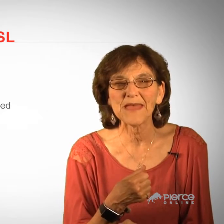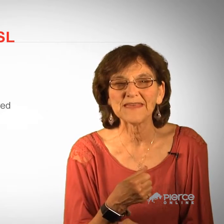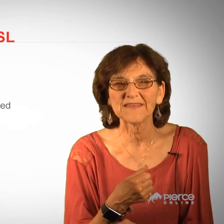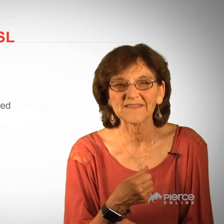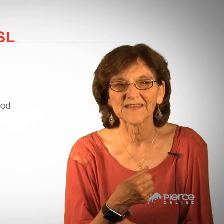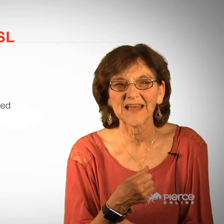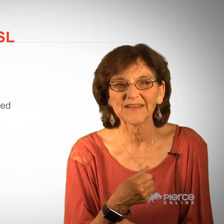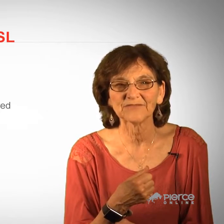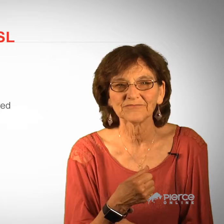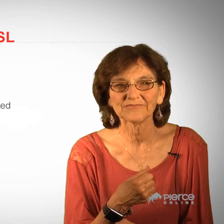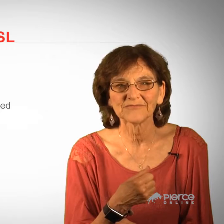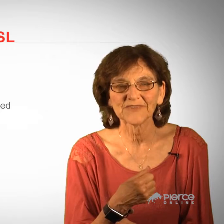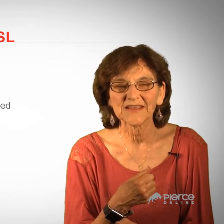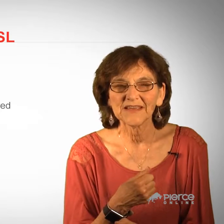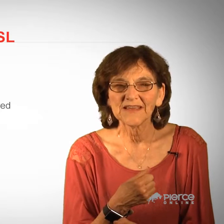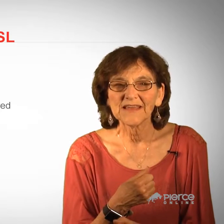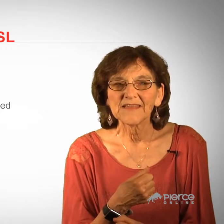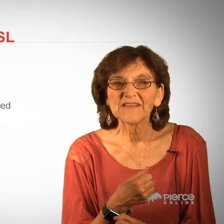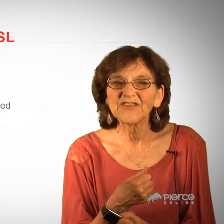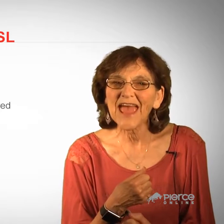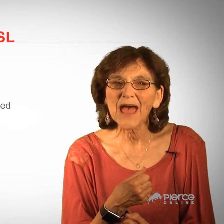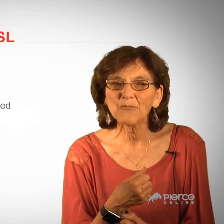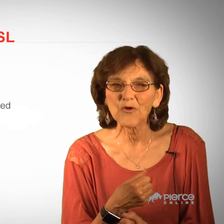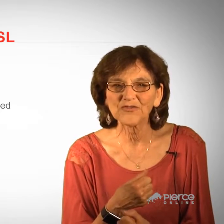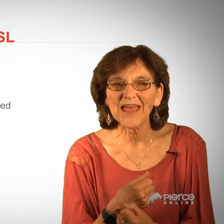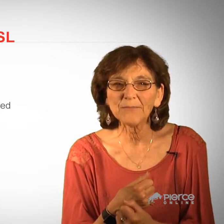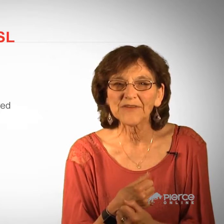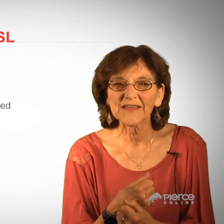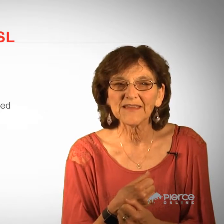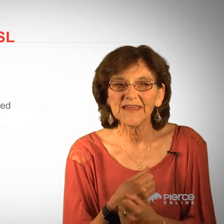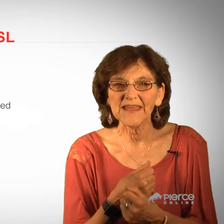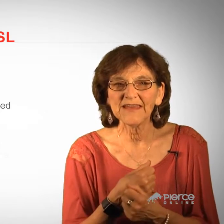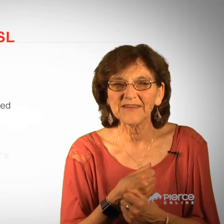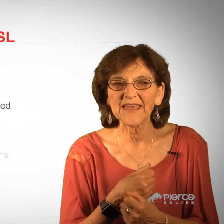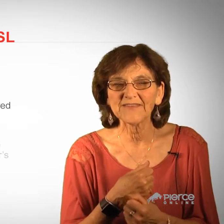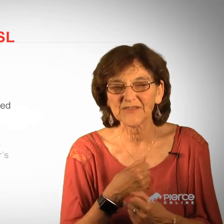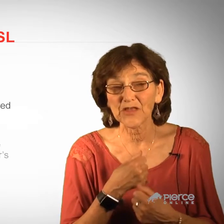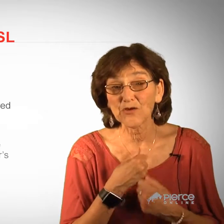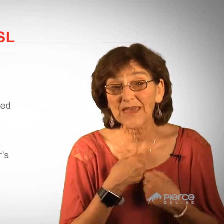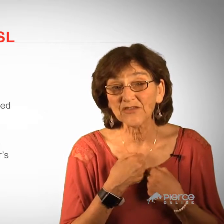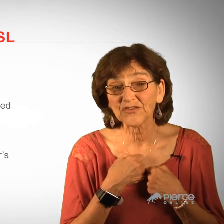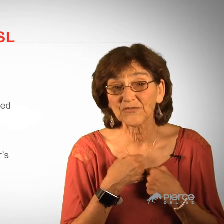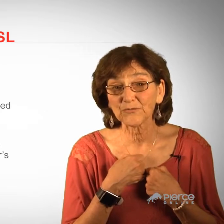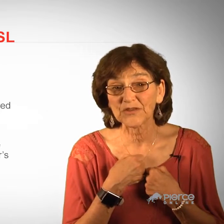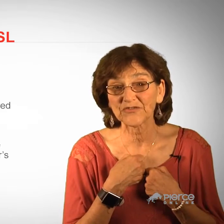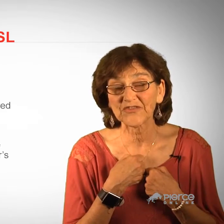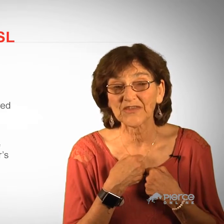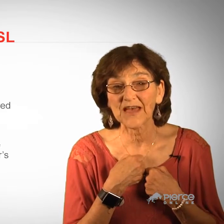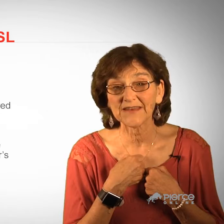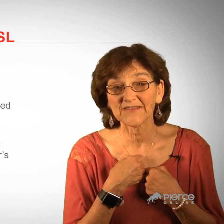making the sign. The TAB, or tabula, indicates the location which the sign is